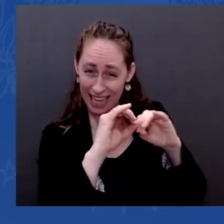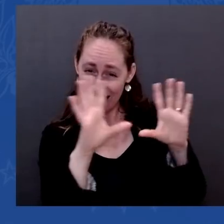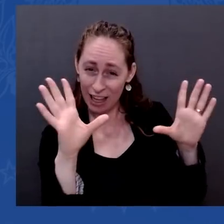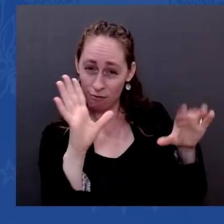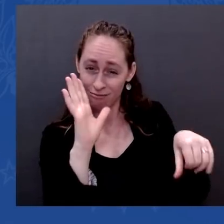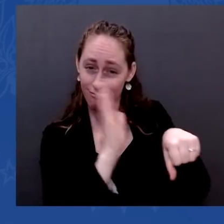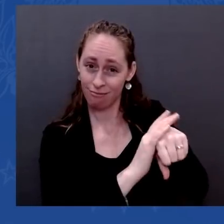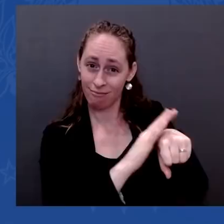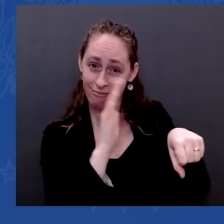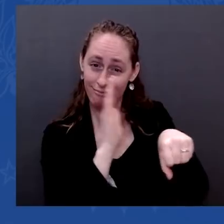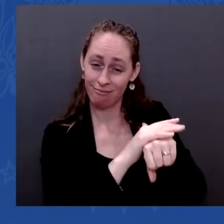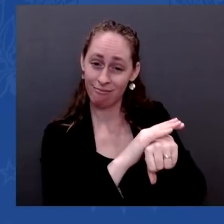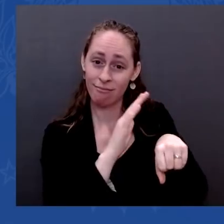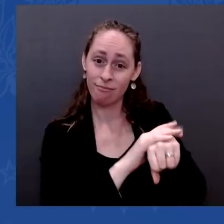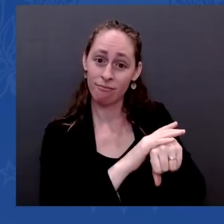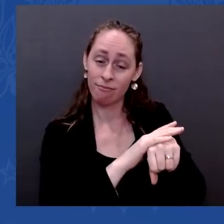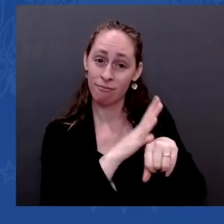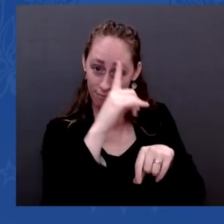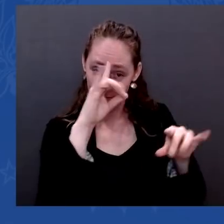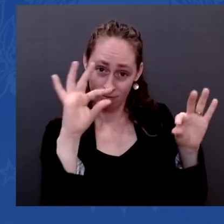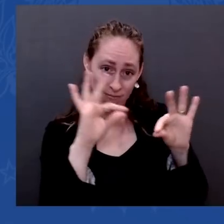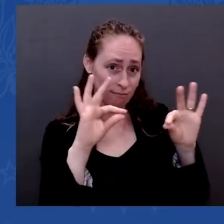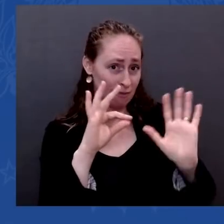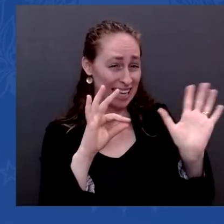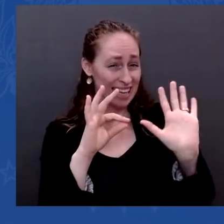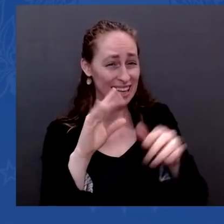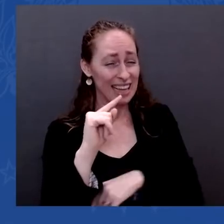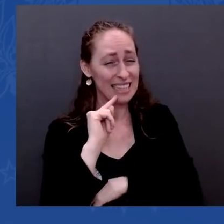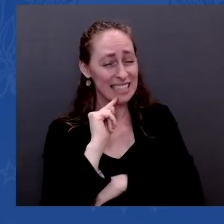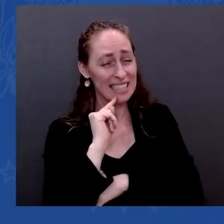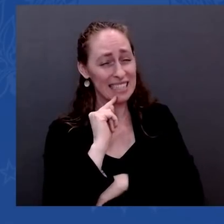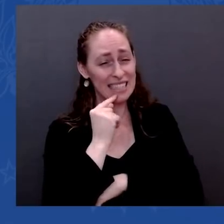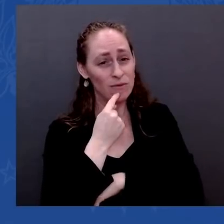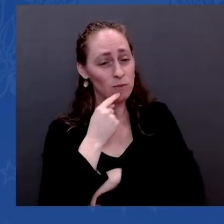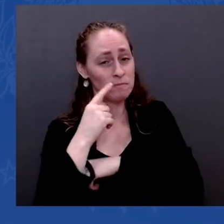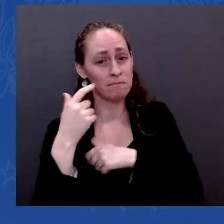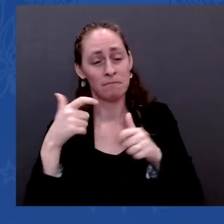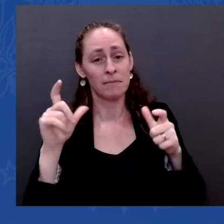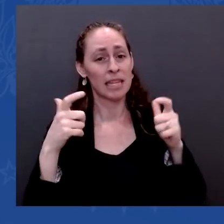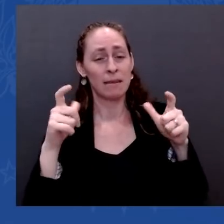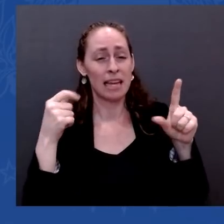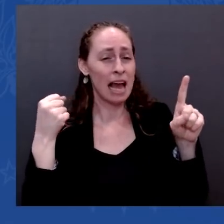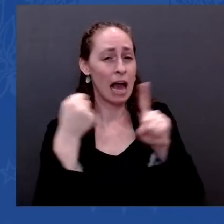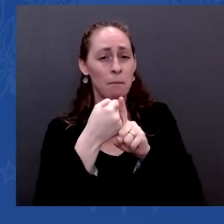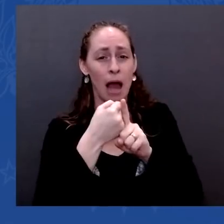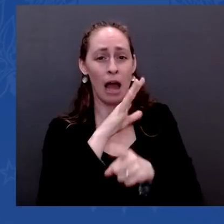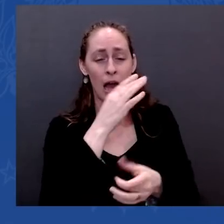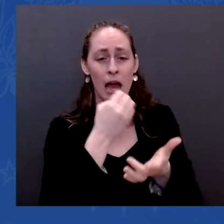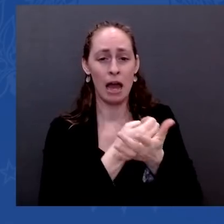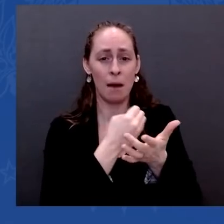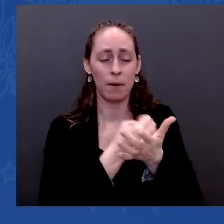It is part of this process that we do not spell out everything in public because Russia could understand